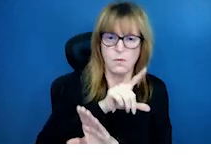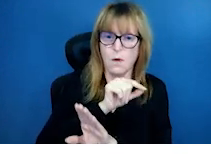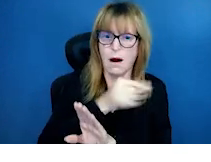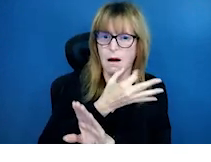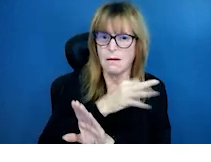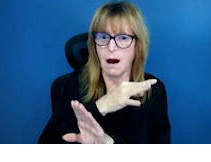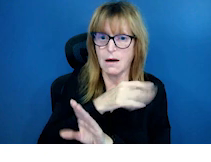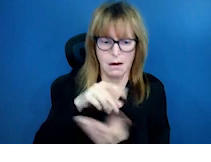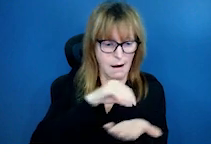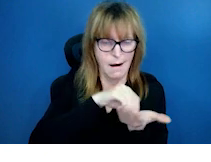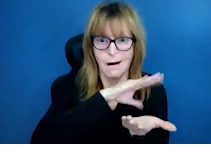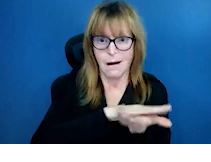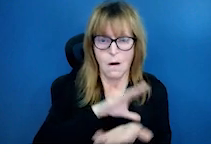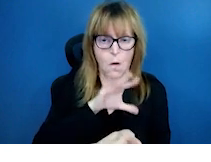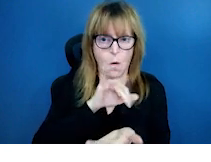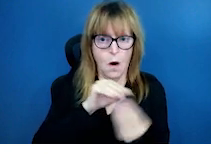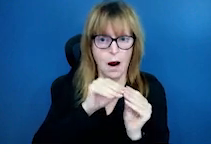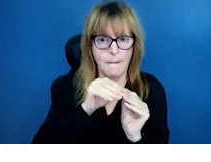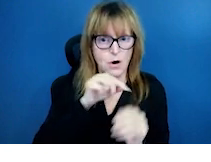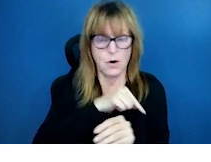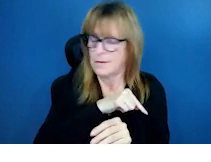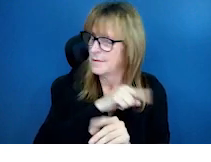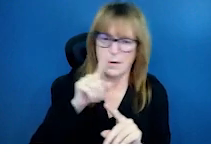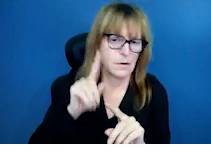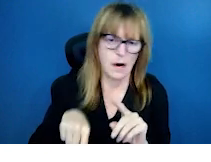The COIN doesn’t collect any information from individual tax returns.